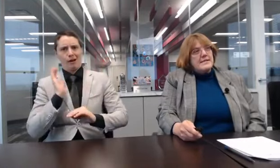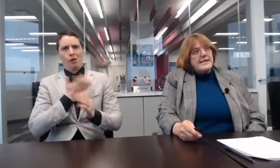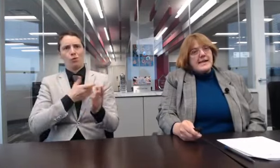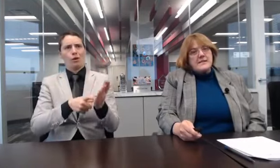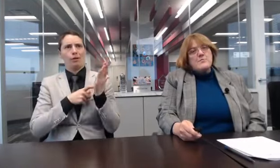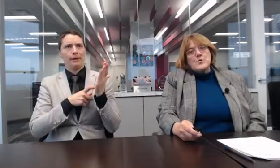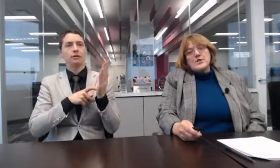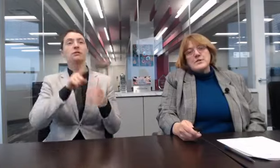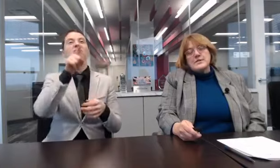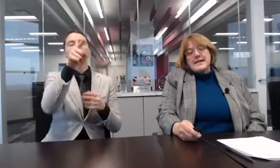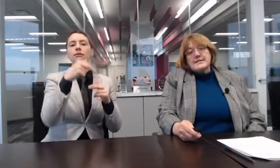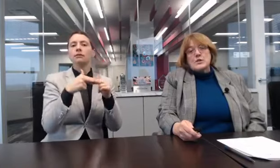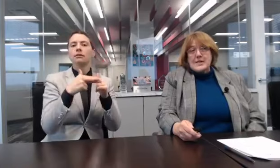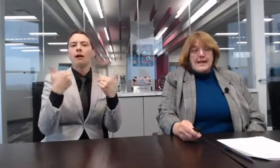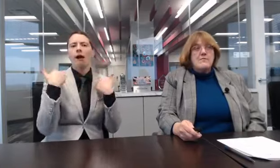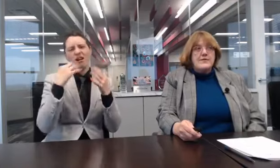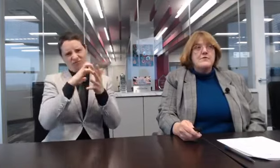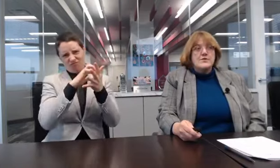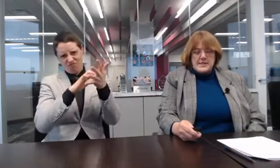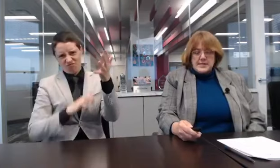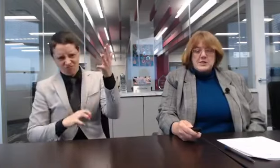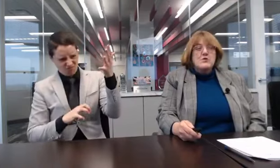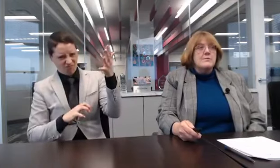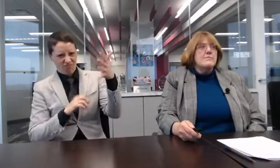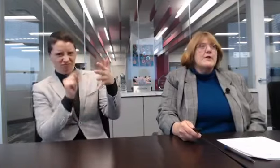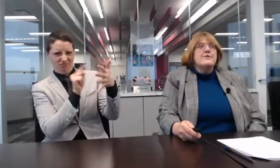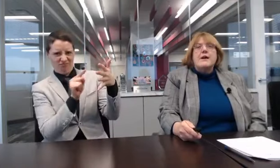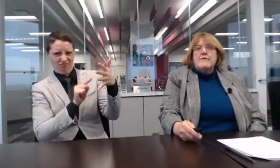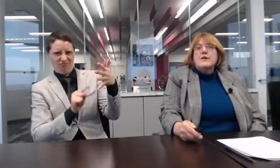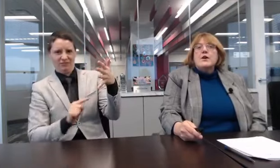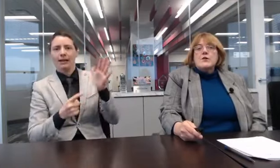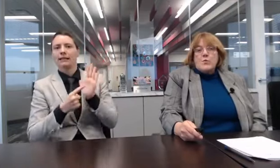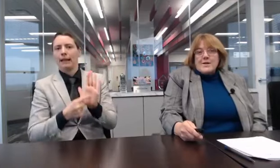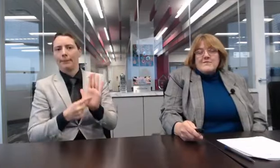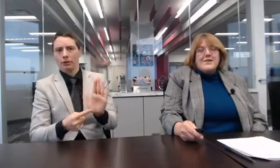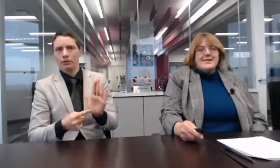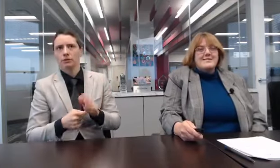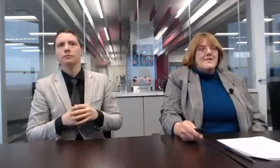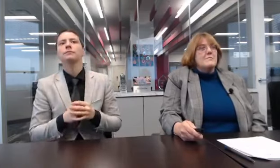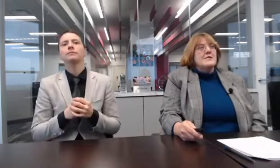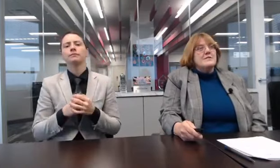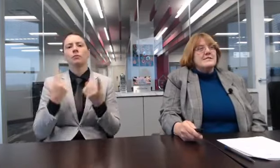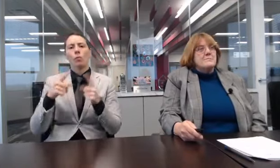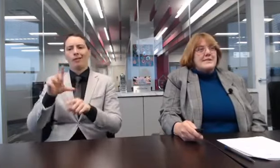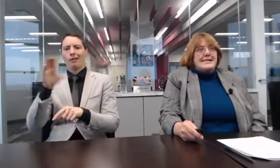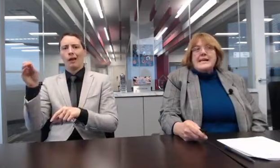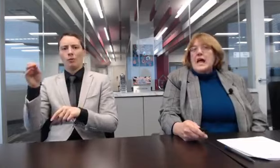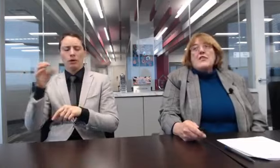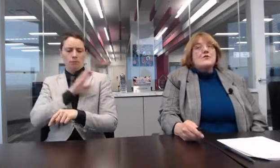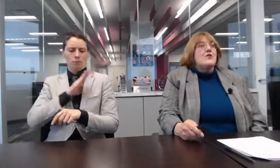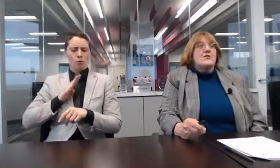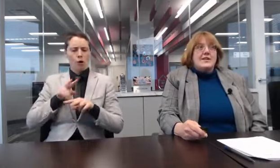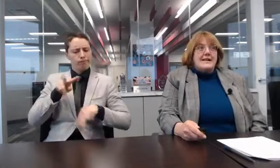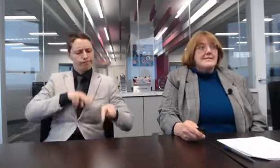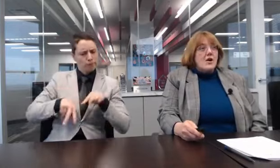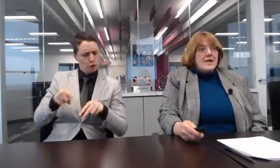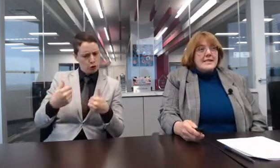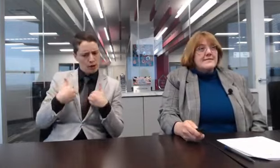that the County Board takes a look at when they're trying to determine if you have a qualifying developmental disability. There are lots on here